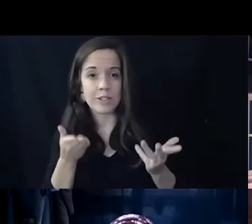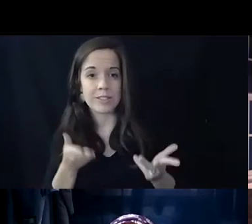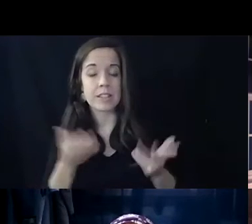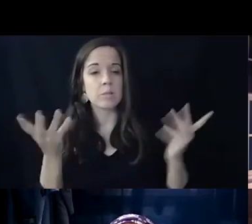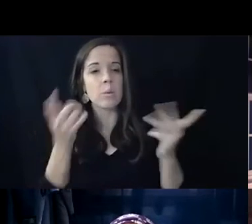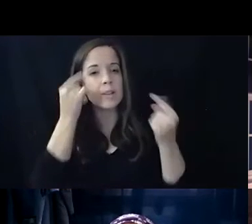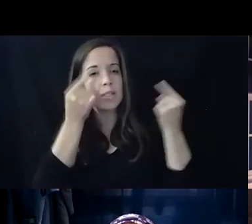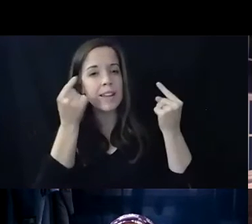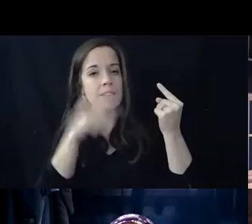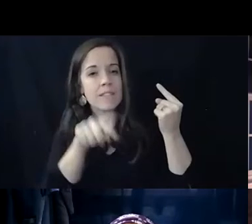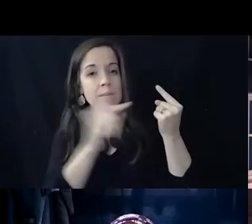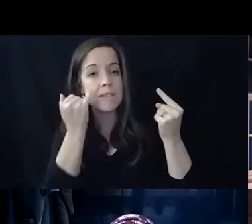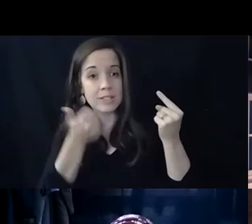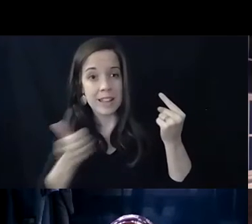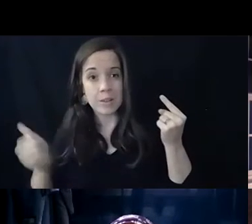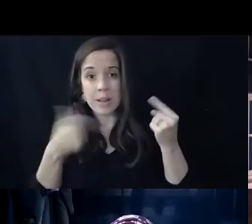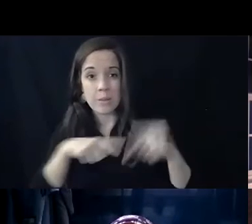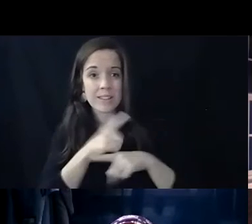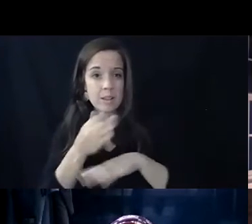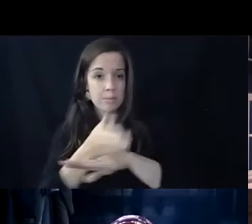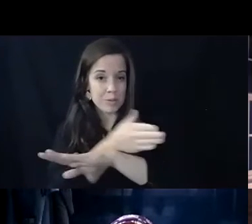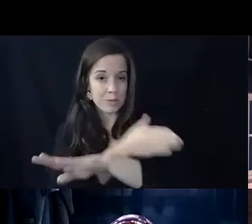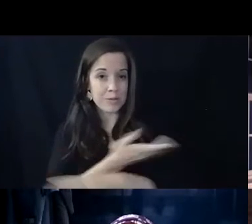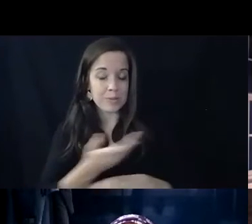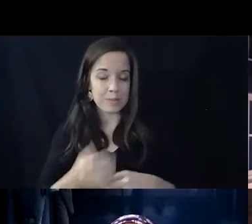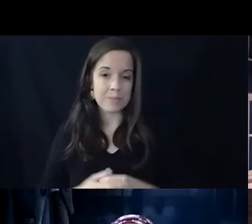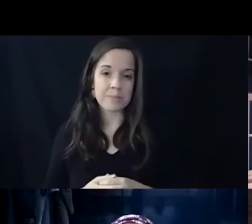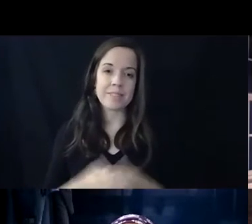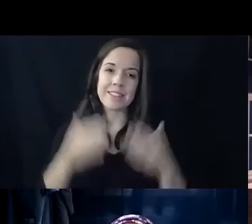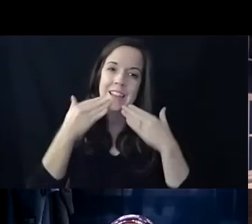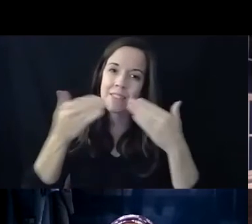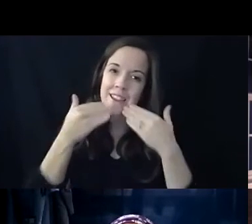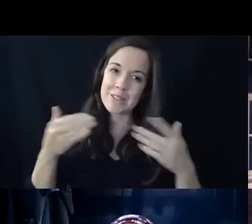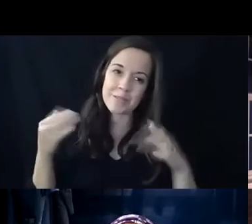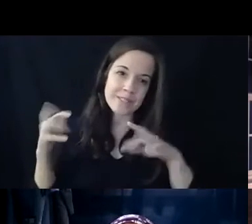and if there's any way that we could improve. So, thank you for being here! We're really